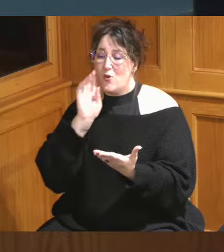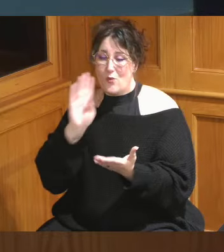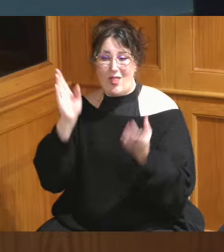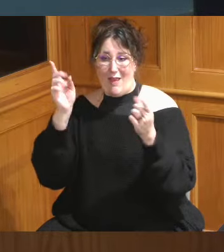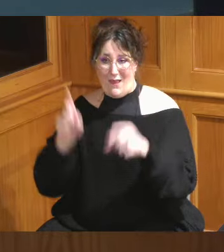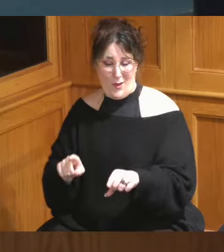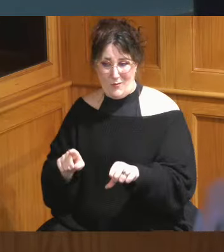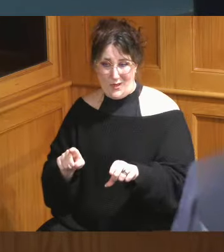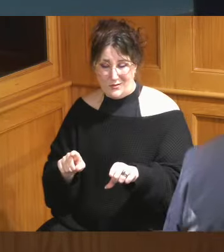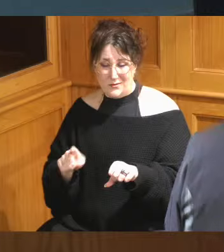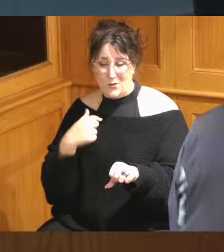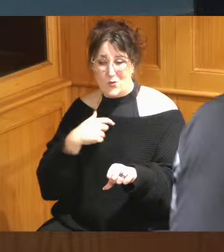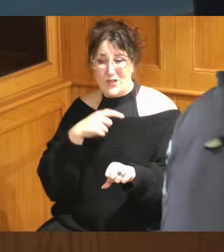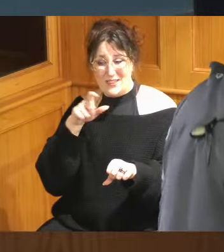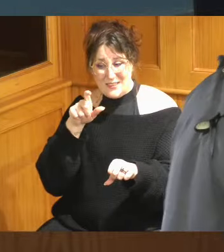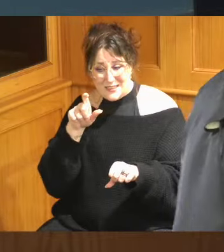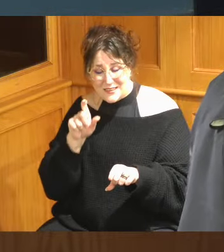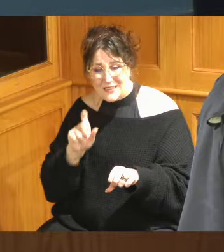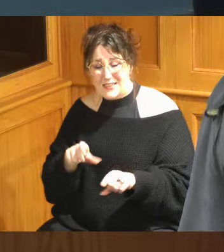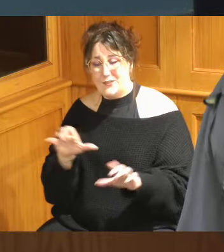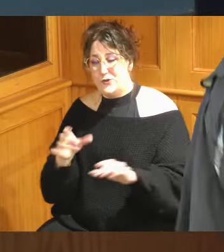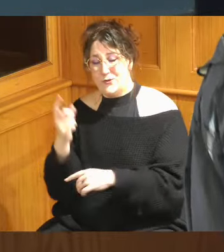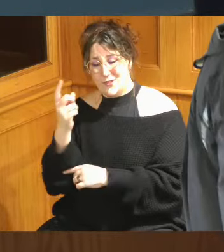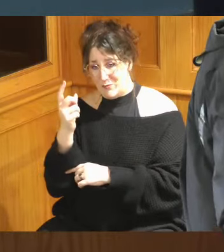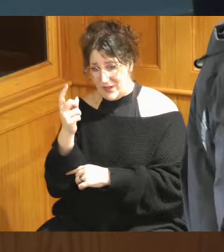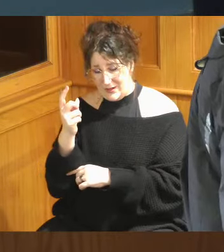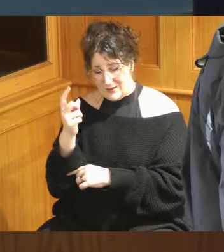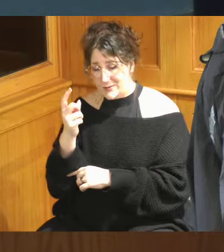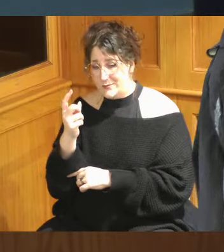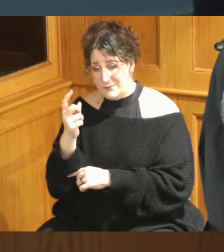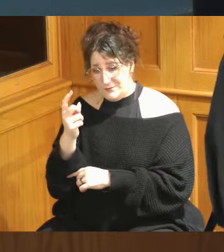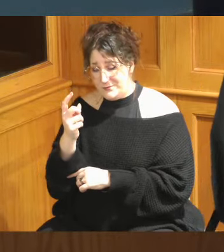at our disposal because of some of some of that. Something that we're doing by way of partnership